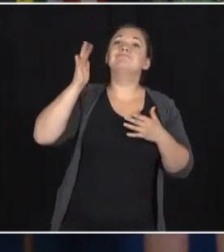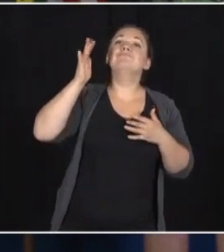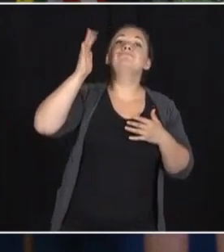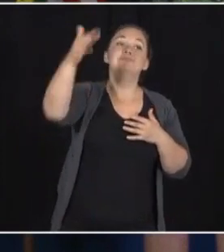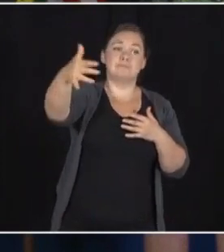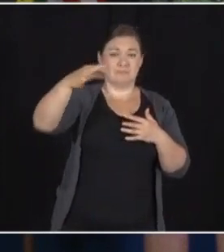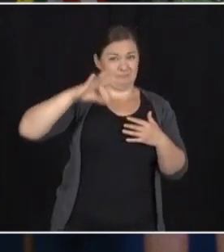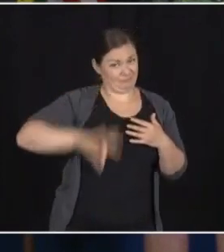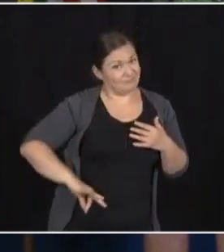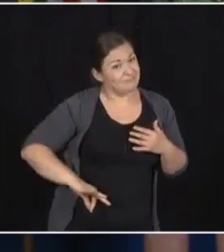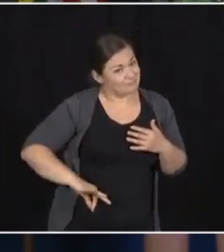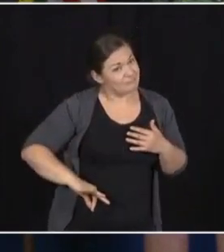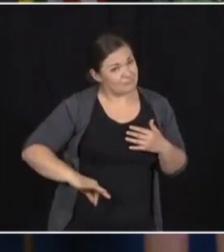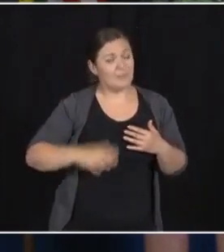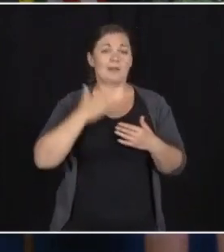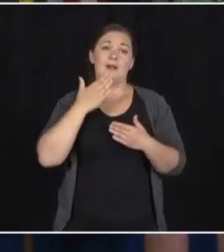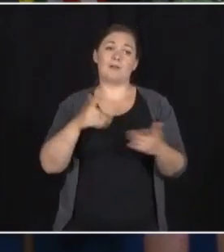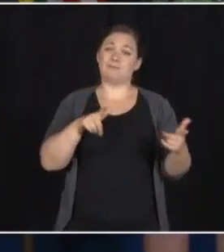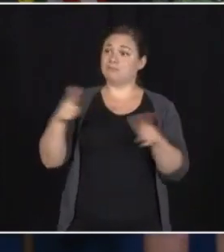On a passage over to Minister Surma.